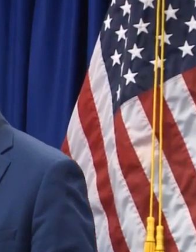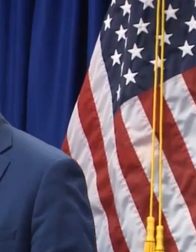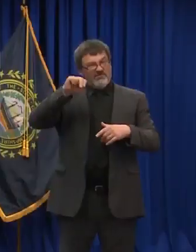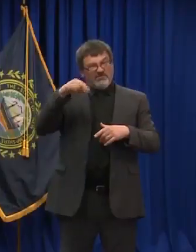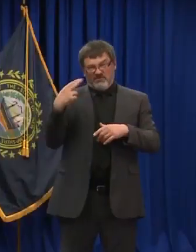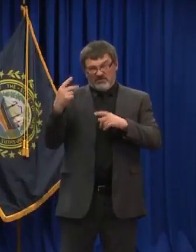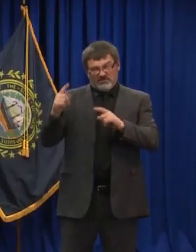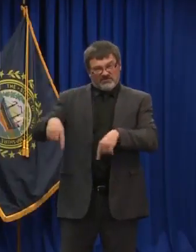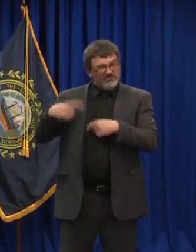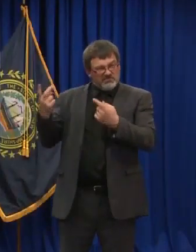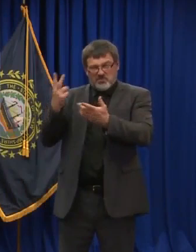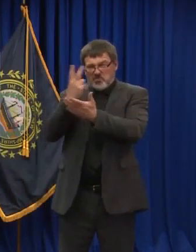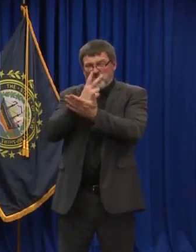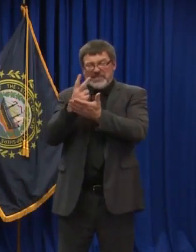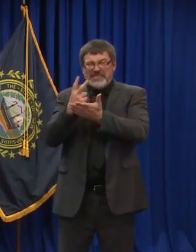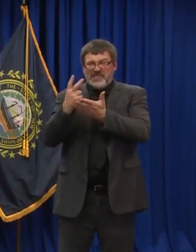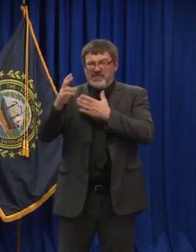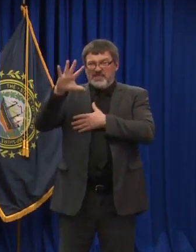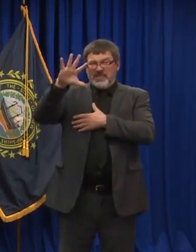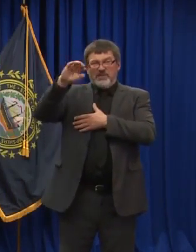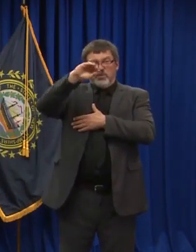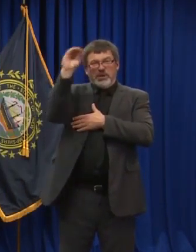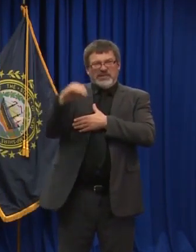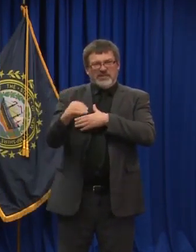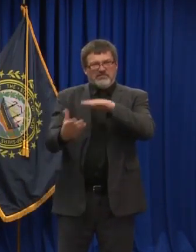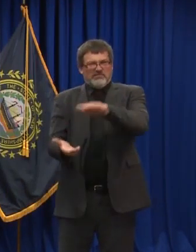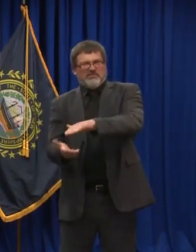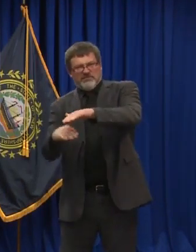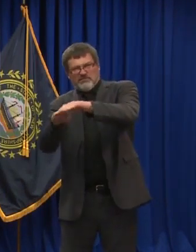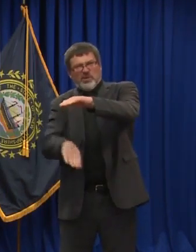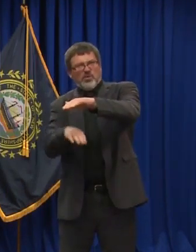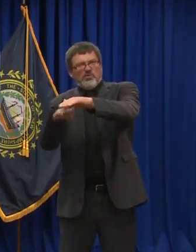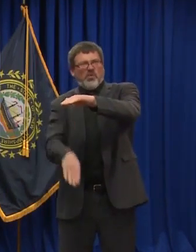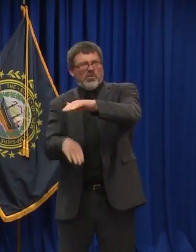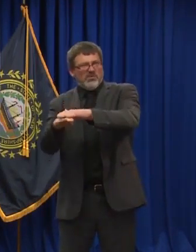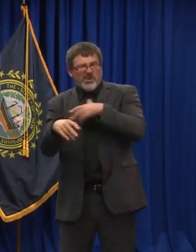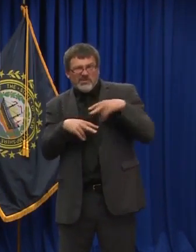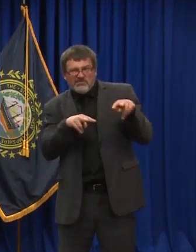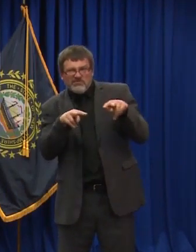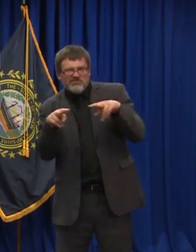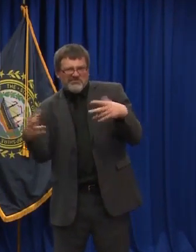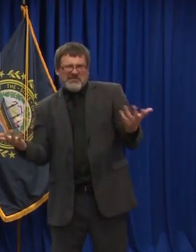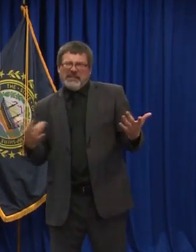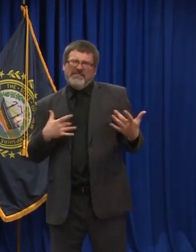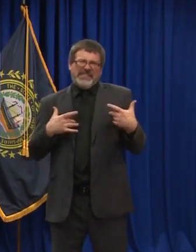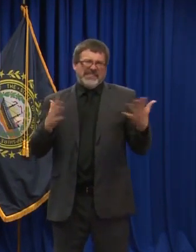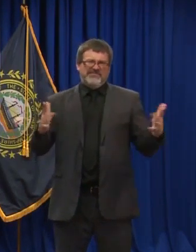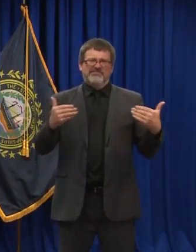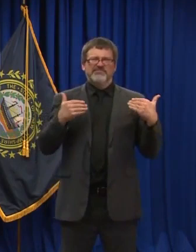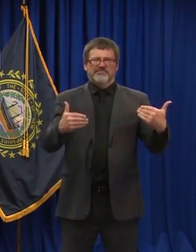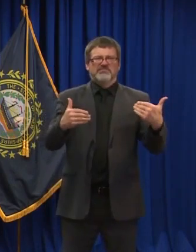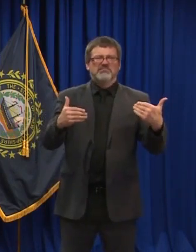THE GOVERNOR SAYS AS LONG AS GRANITE STATERS ADHERE TO SOCIAL DISTANCING GUIDELINES, THE SUMMER OUTLOOK IS CAUTIOUSLY OPTIMISTIC.